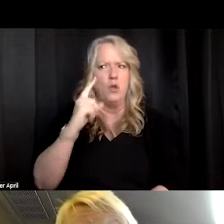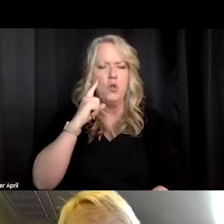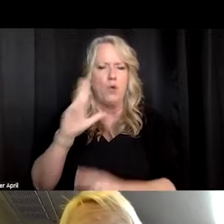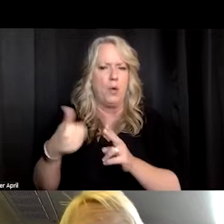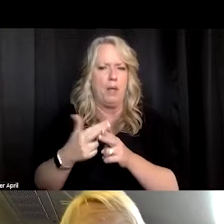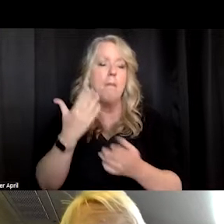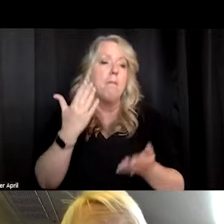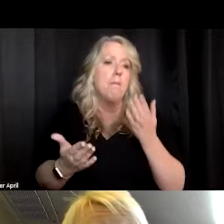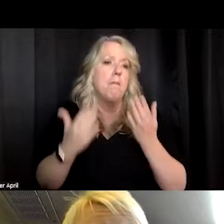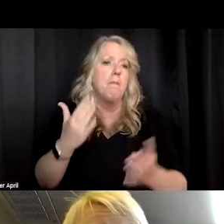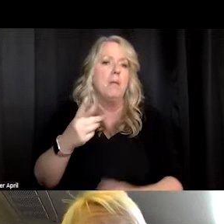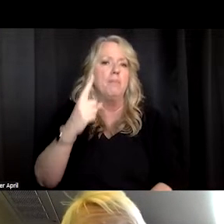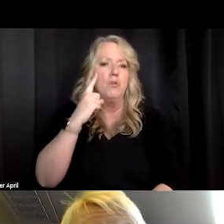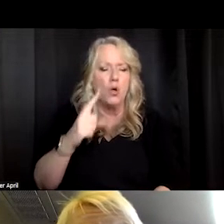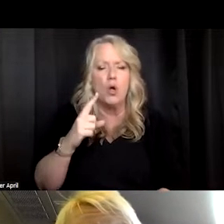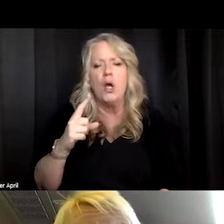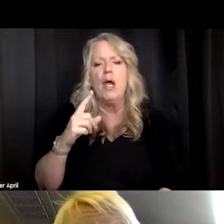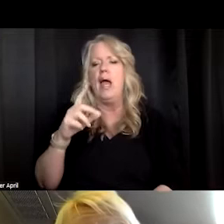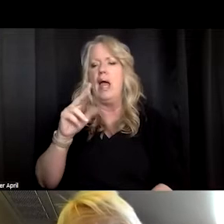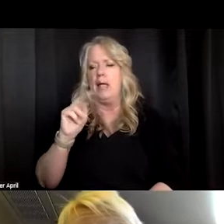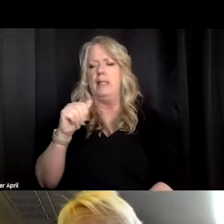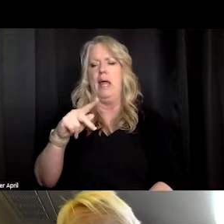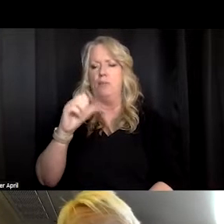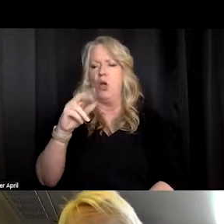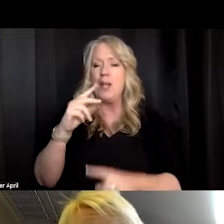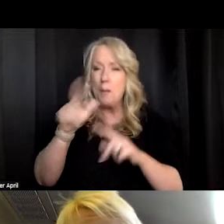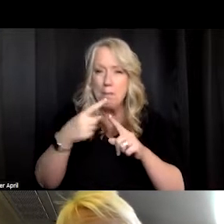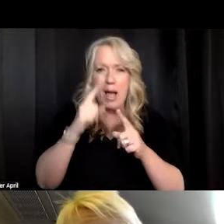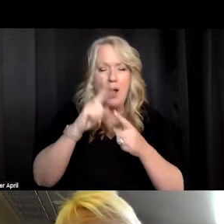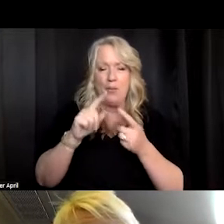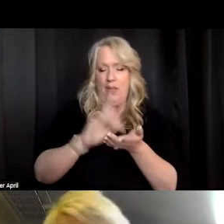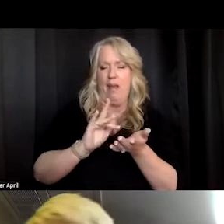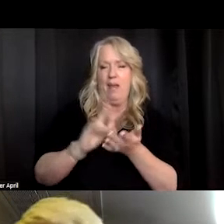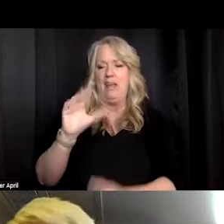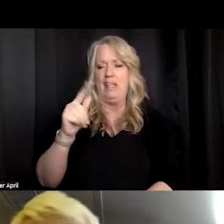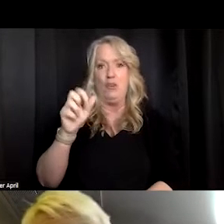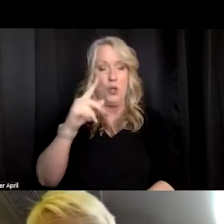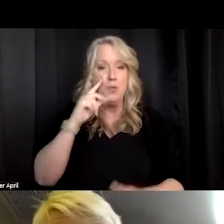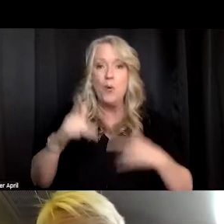FOR THE CALCULATOR. SO, I KNOW A COUPLE OF YOU HEARD ABOUT CALCULATOR. MAN YOU HEARD A TALK